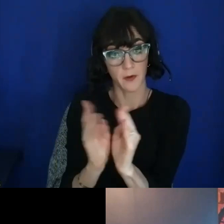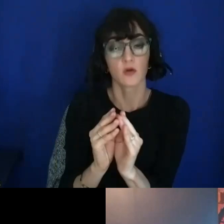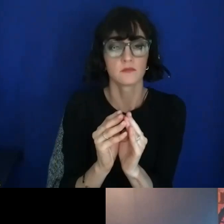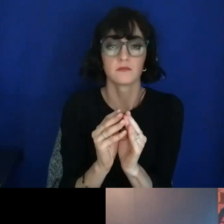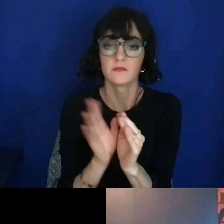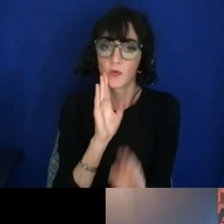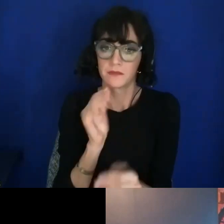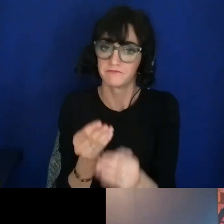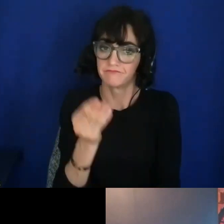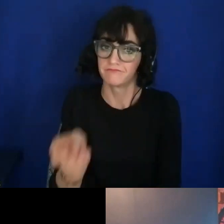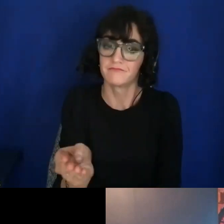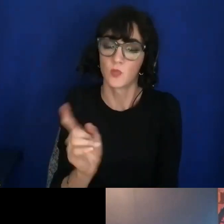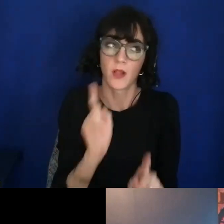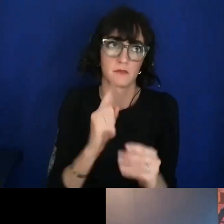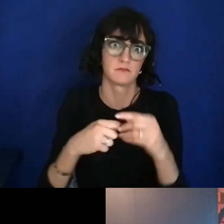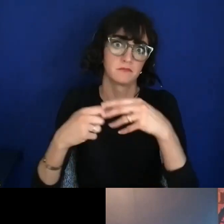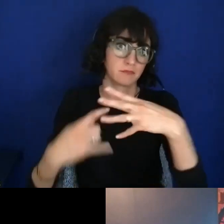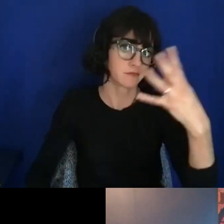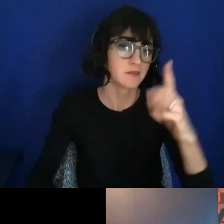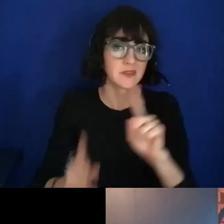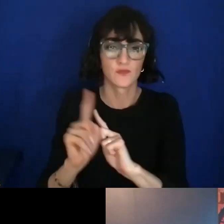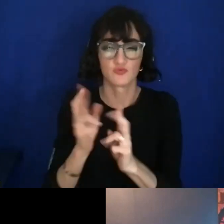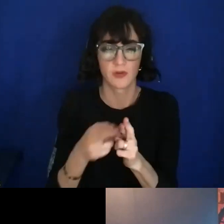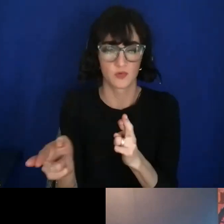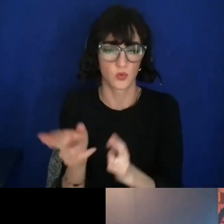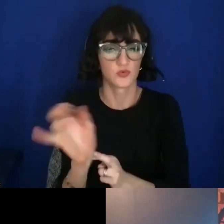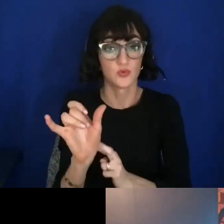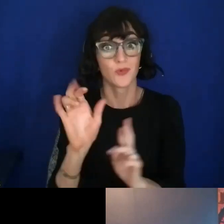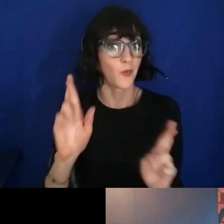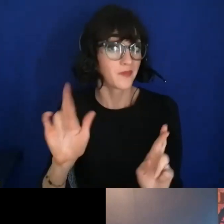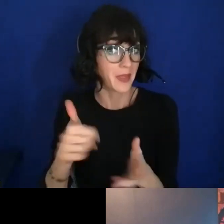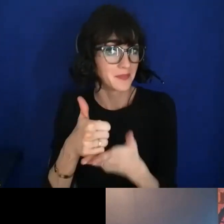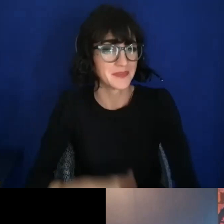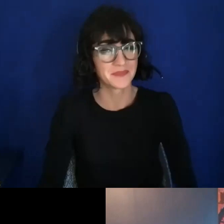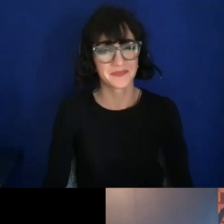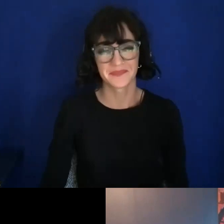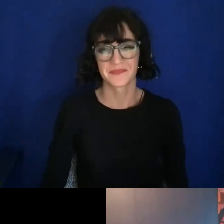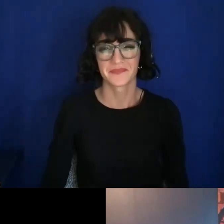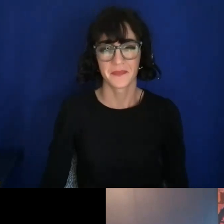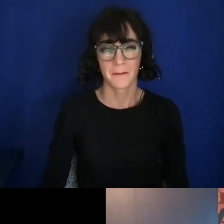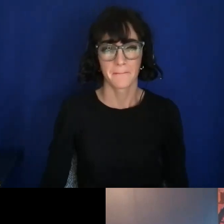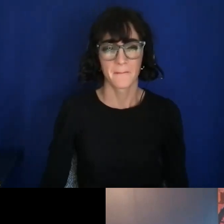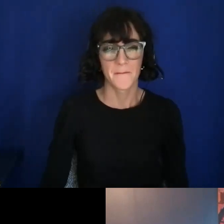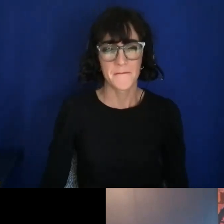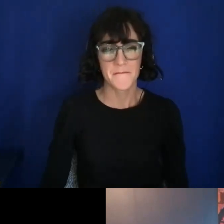have a lot of resources in there so I just want hopefully that helps. (Jamie) perfect